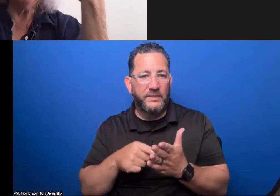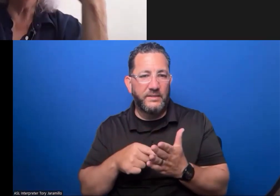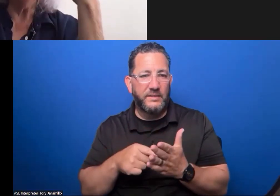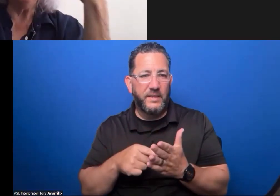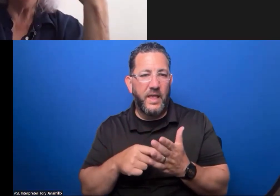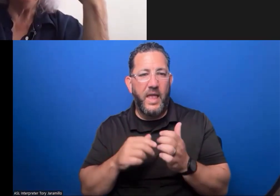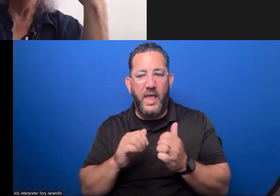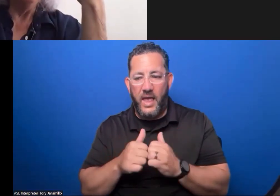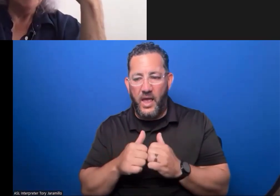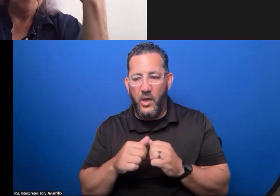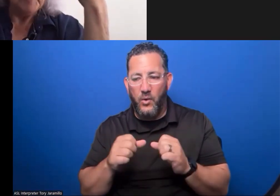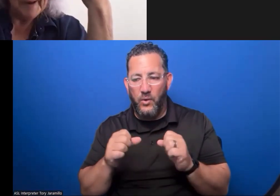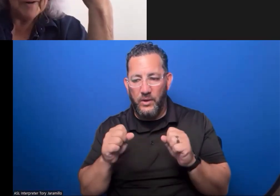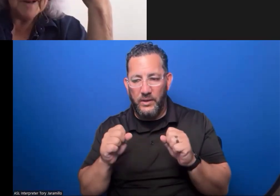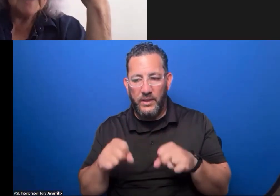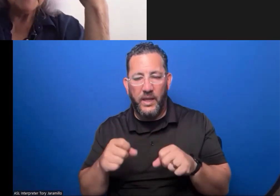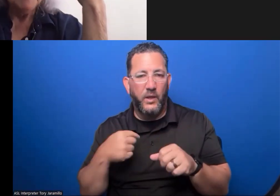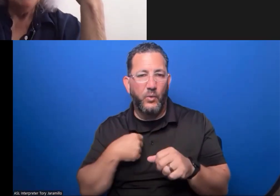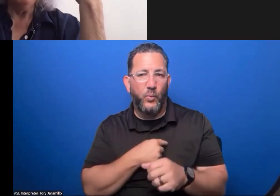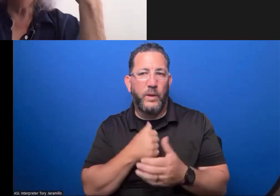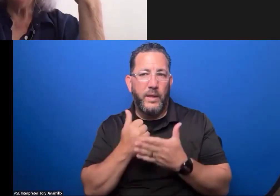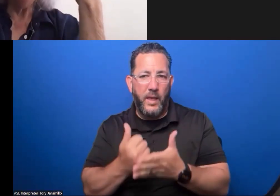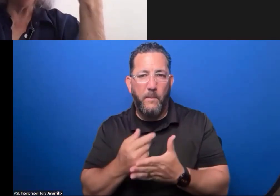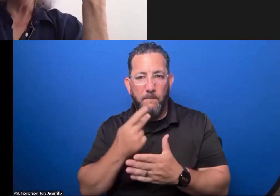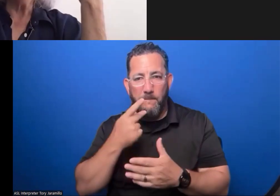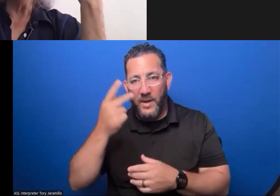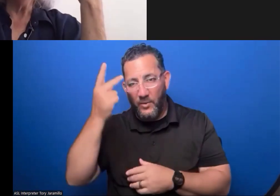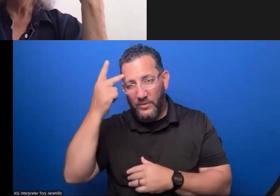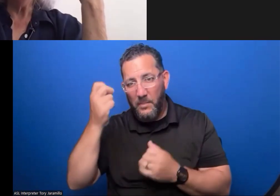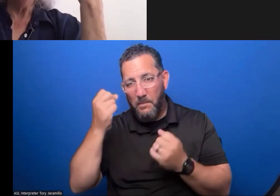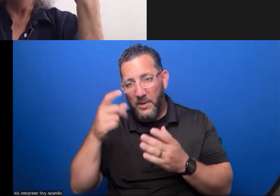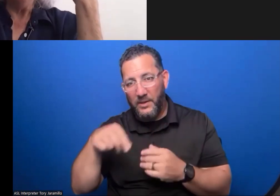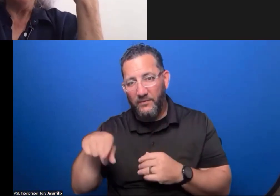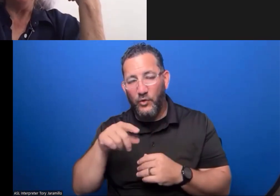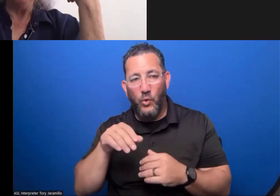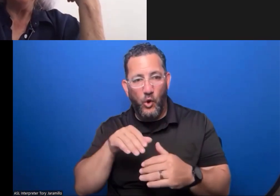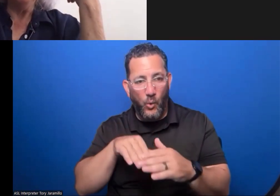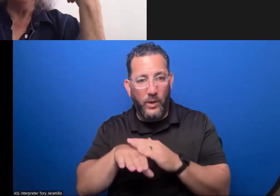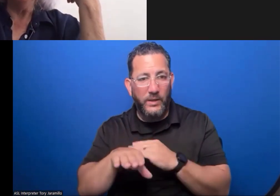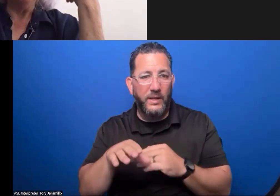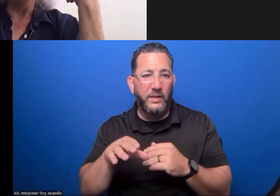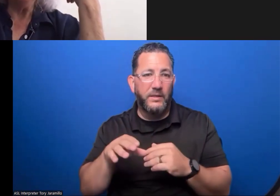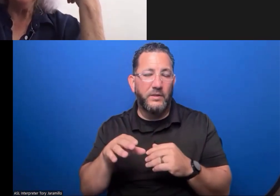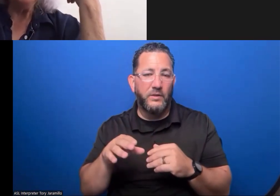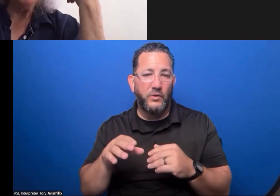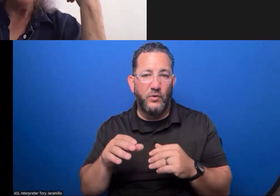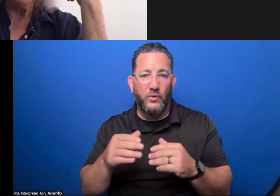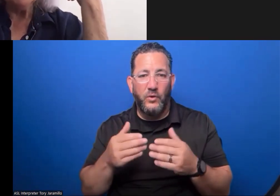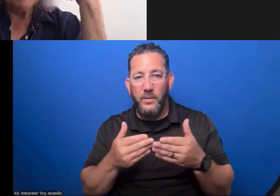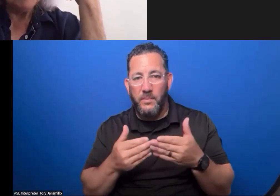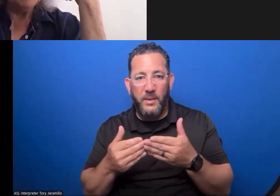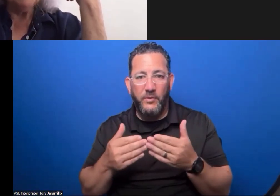can we help our parents? And many of you are going into babies, you know, babies with Down syndrome, right out of